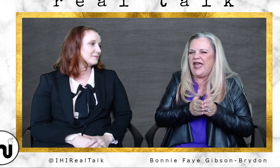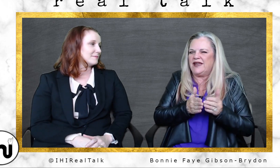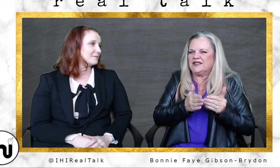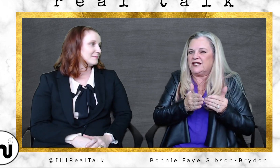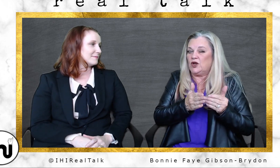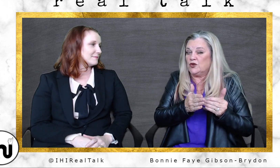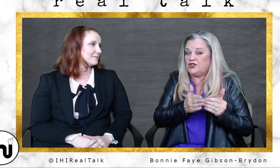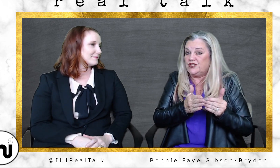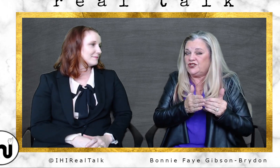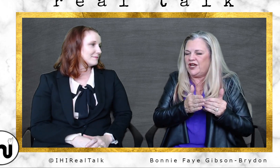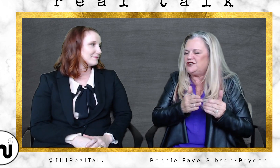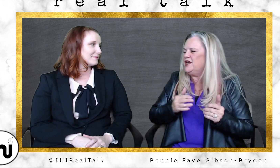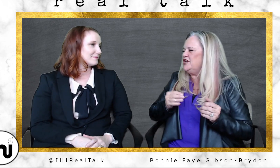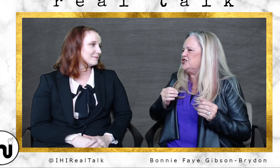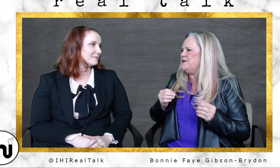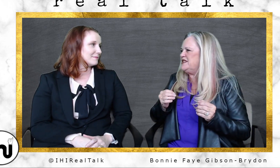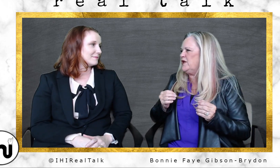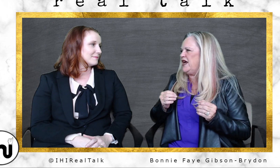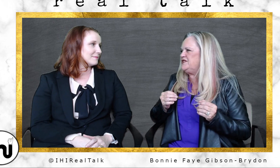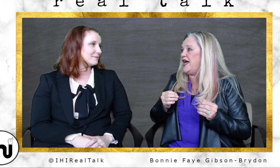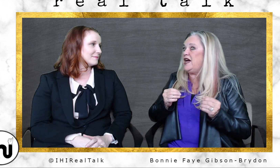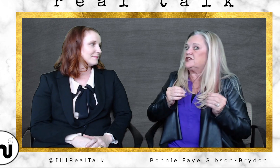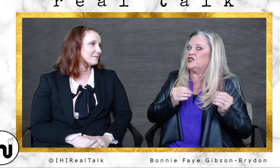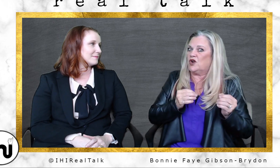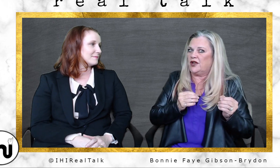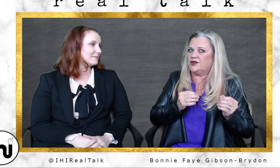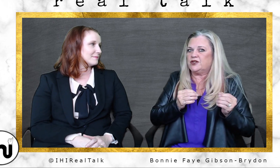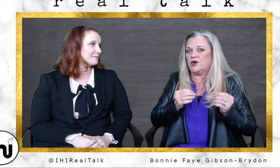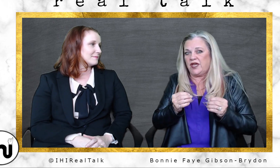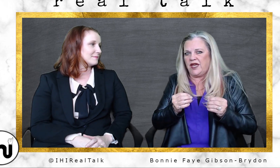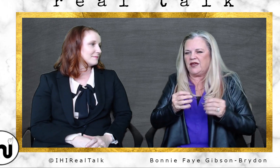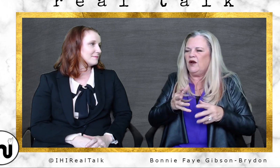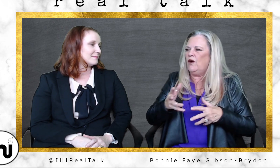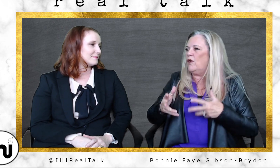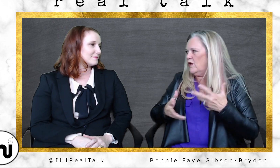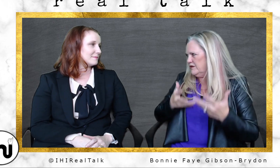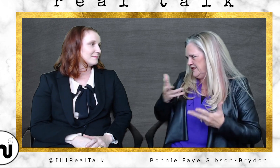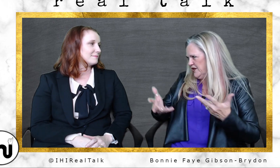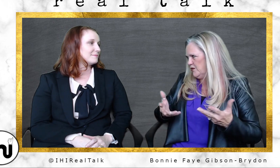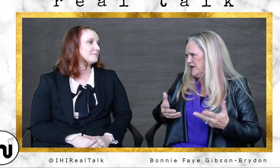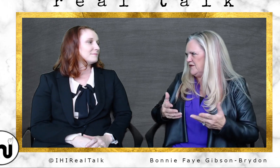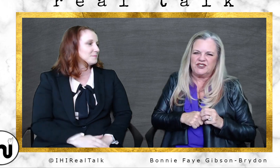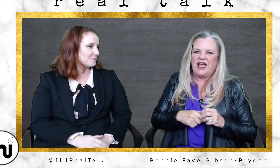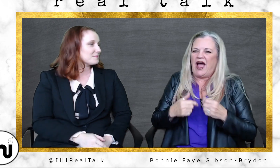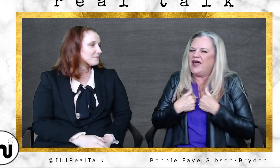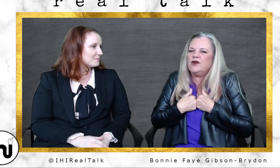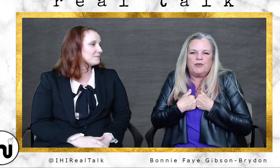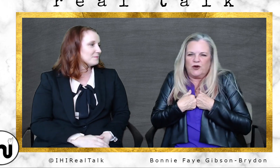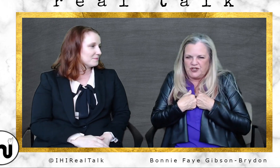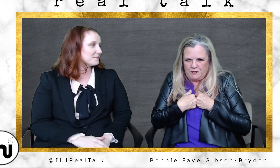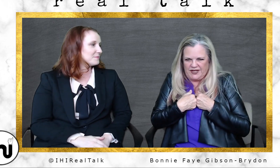get close to the judge. It just means that we have to ask, "Your Honor, is it okay?" Or you know, whatever. Now I don't approach the bench.